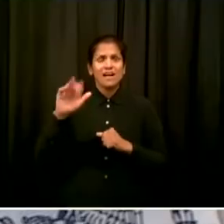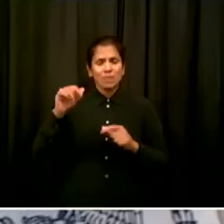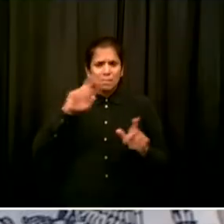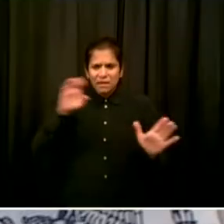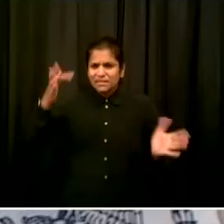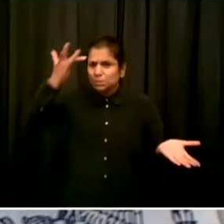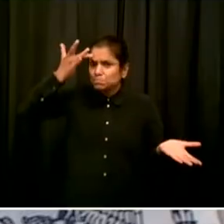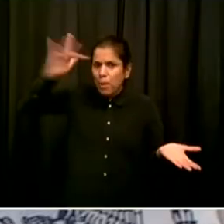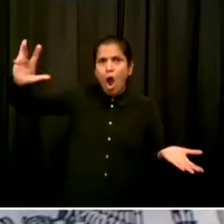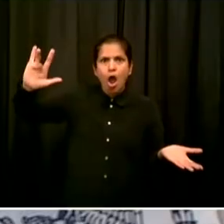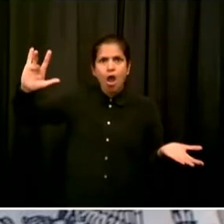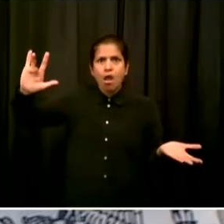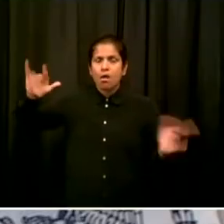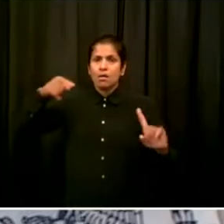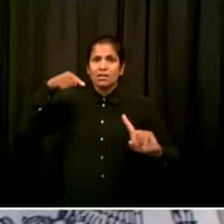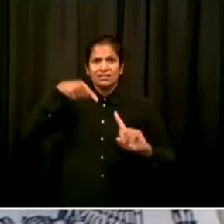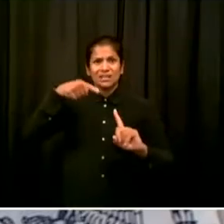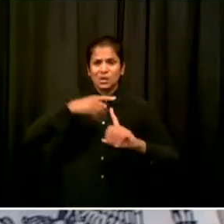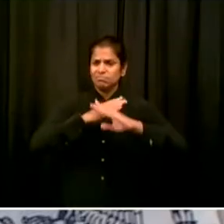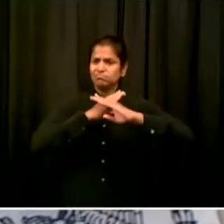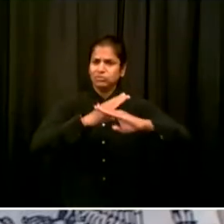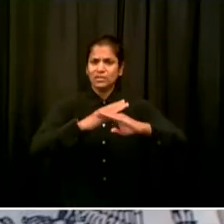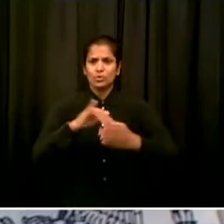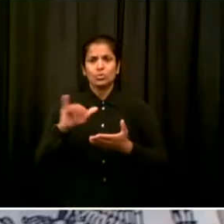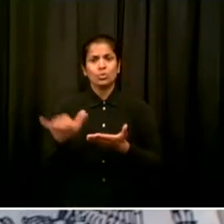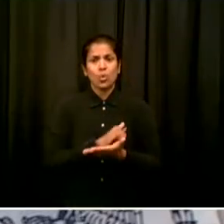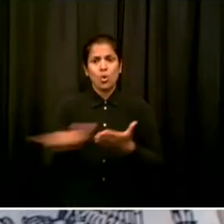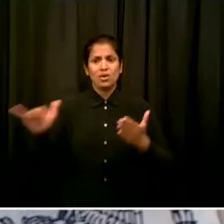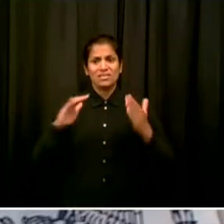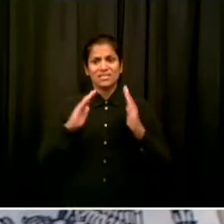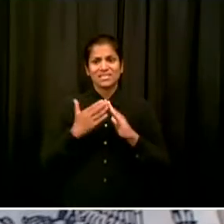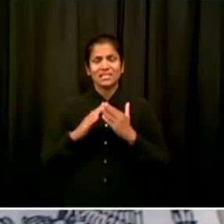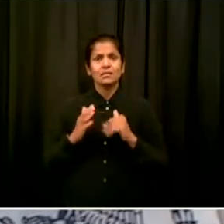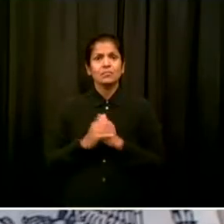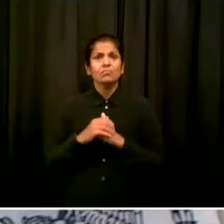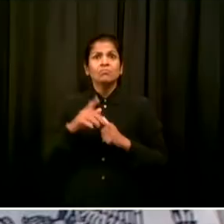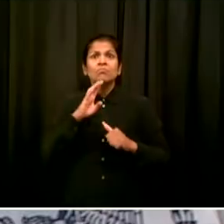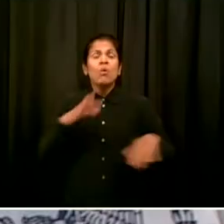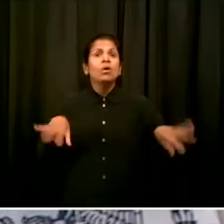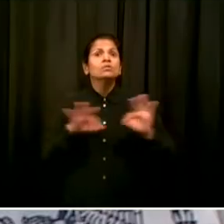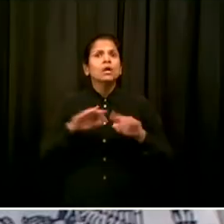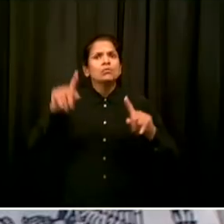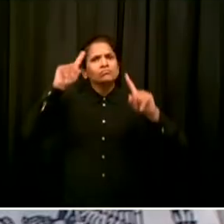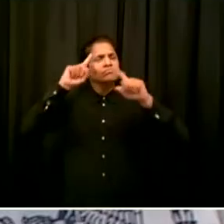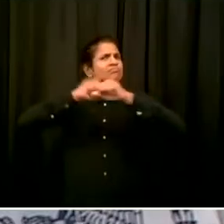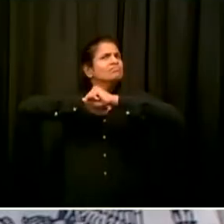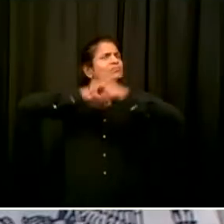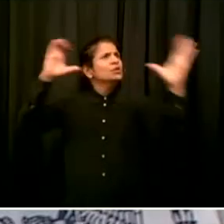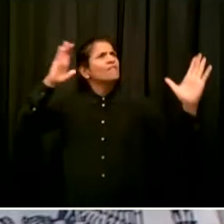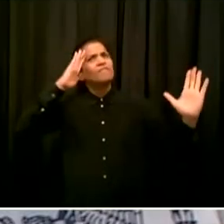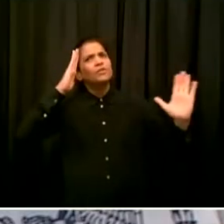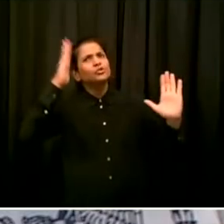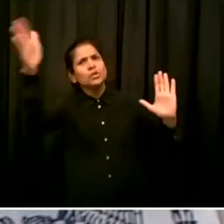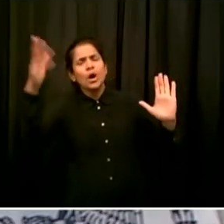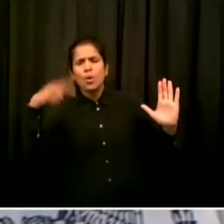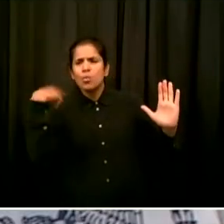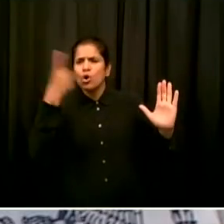RESILIET NAND MAKE SURE WE DO IT IN AN EQUITABLE